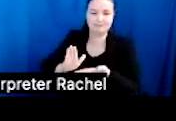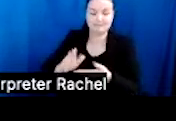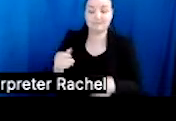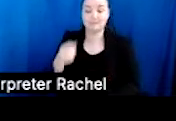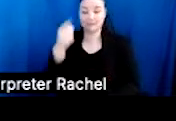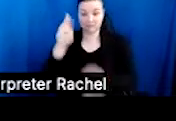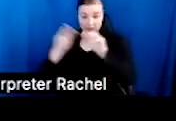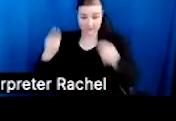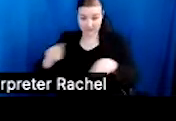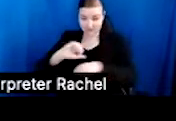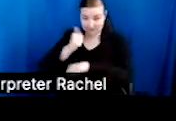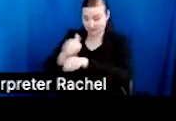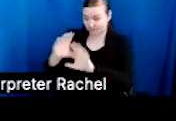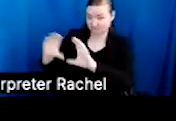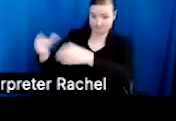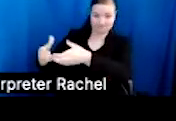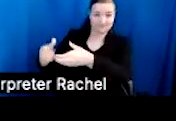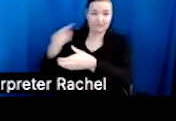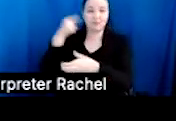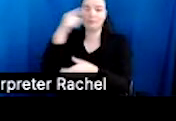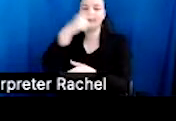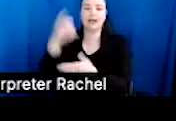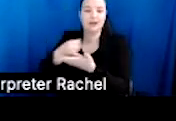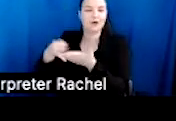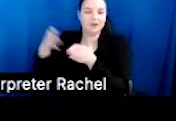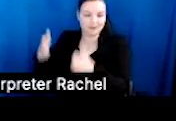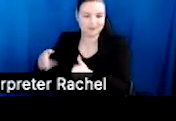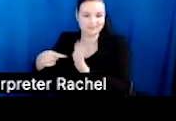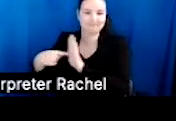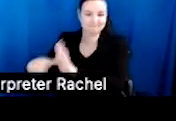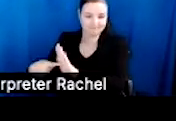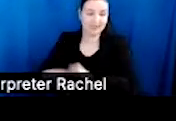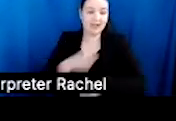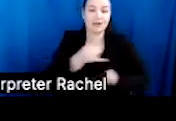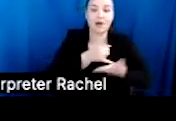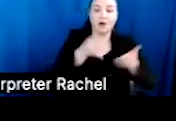under the direction of black artists, and another section to artists without gallery representation,